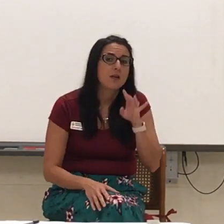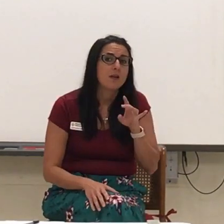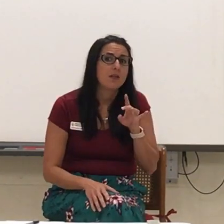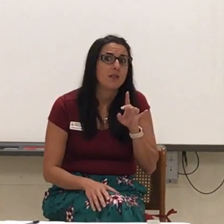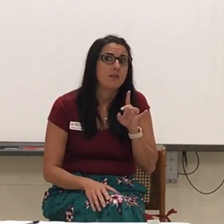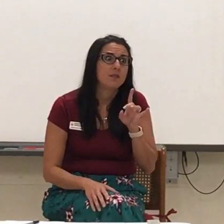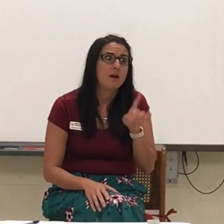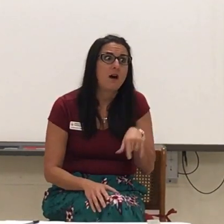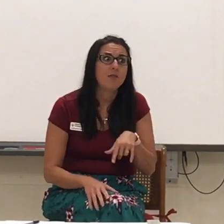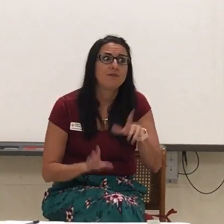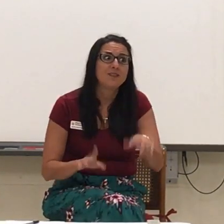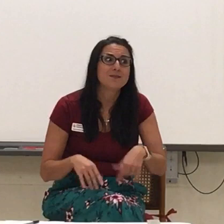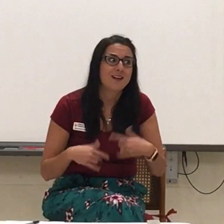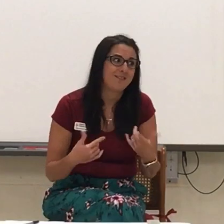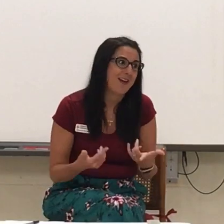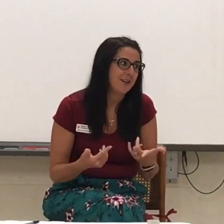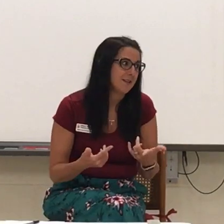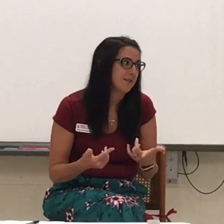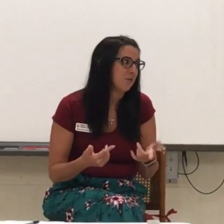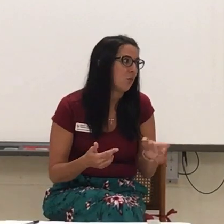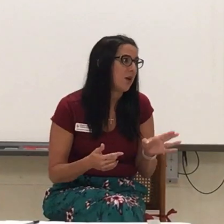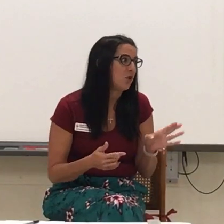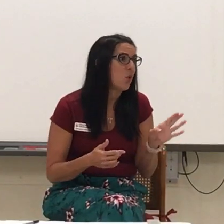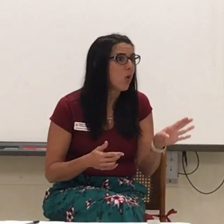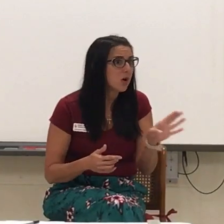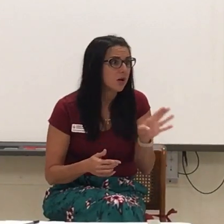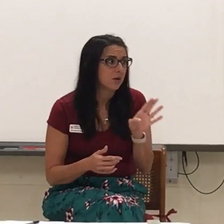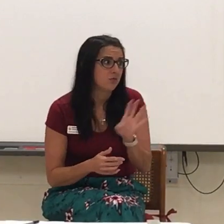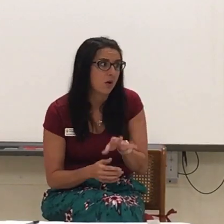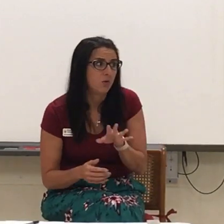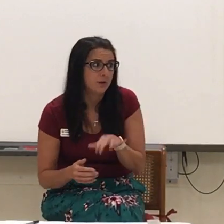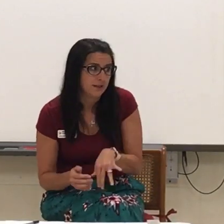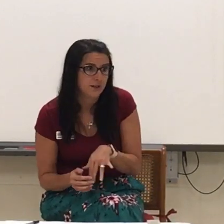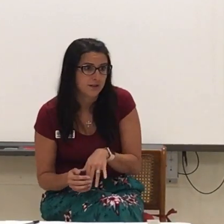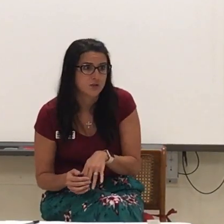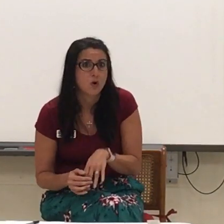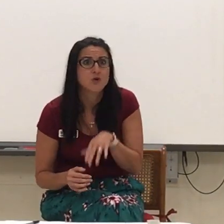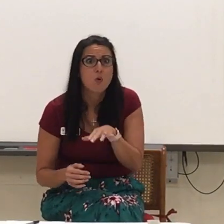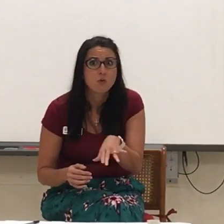thought on the flip side of that is what your role in here is what your